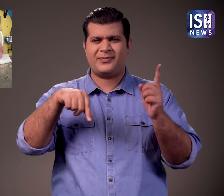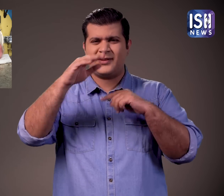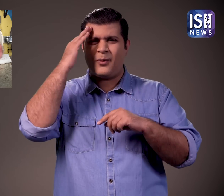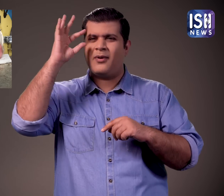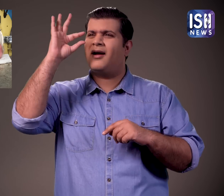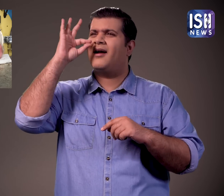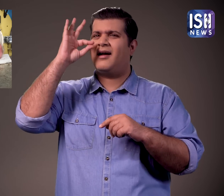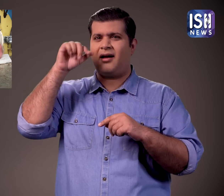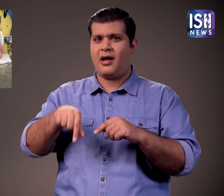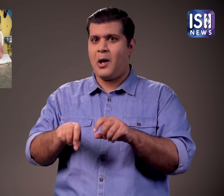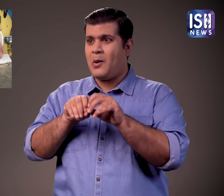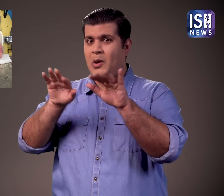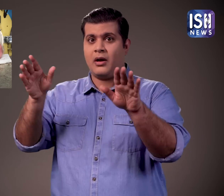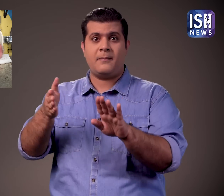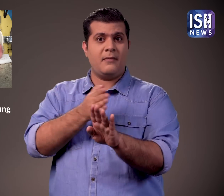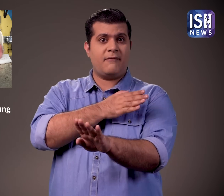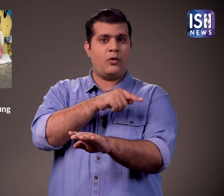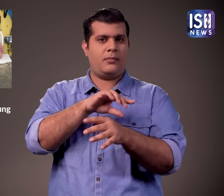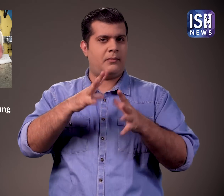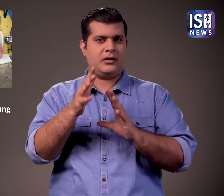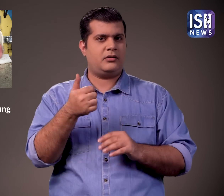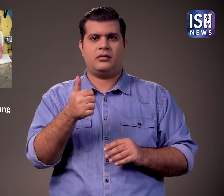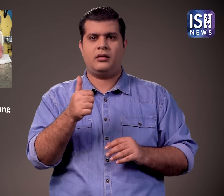Today, we have a polio vaccine, but in the past, it didn’t exist.